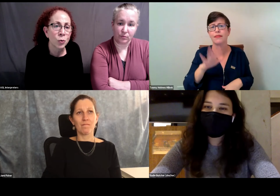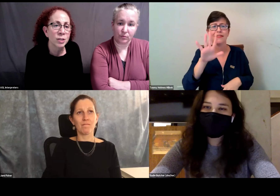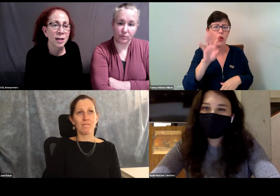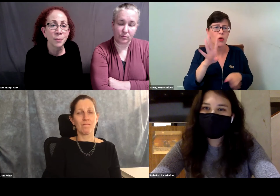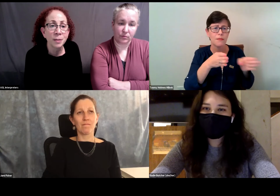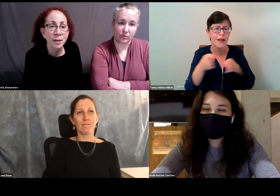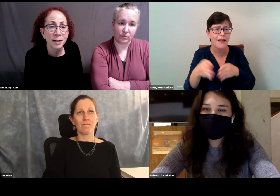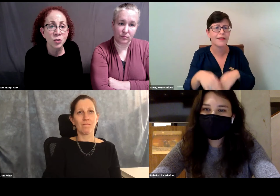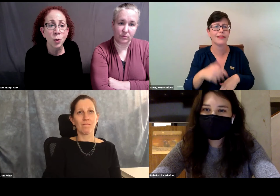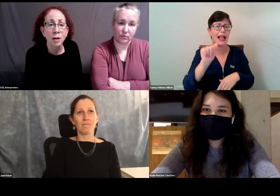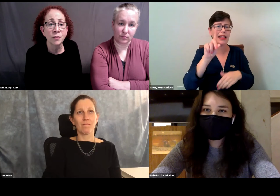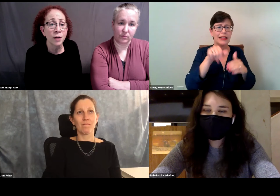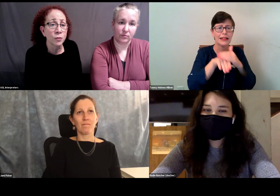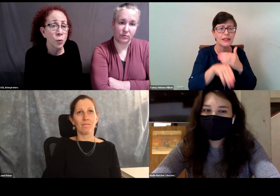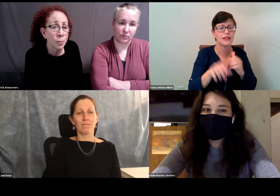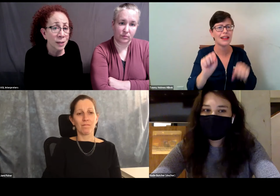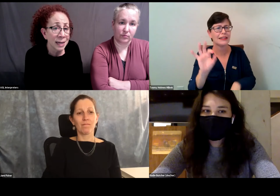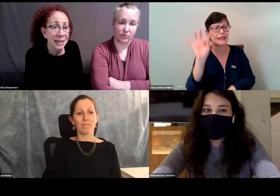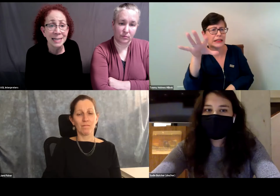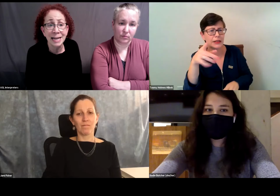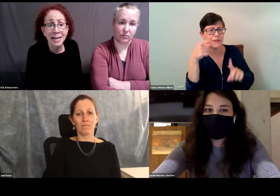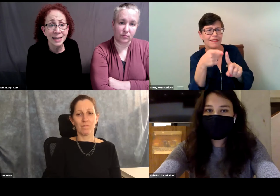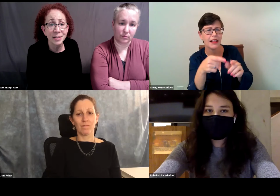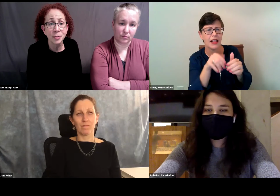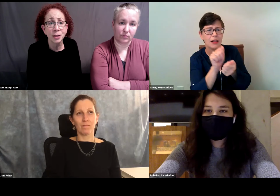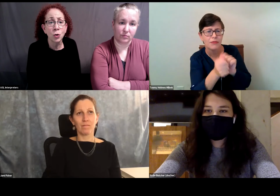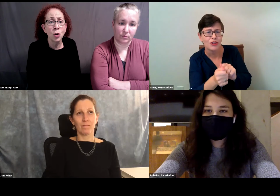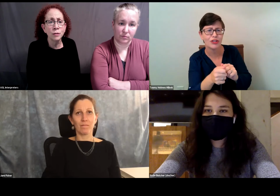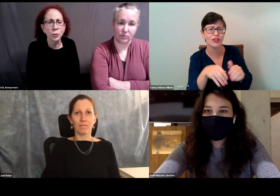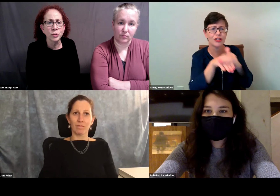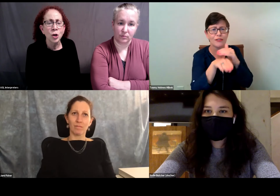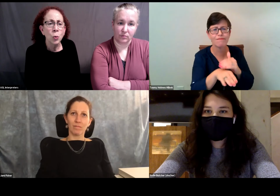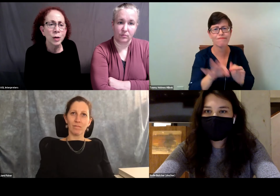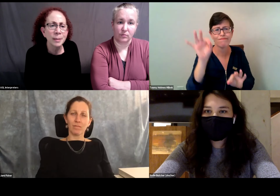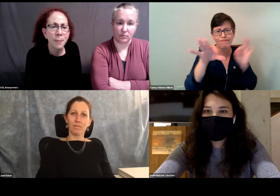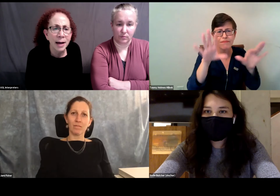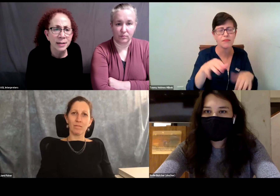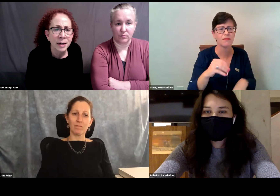I up meetings as well and fiber for planning Ada accessibility all of those will impact.